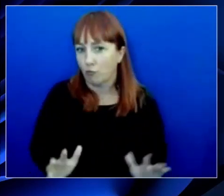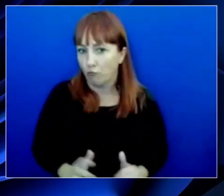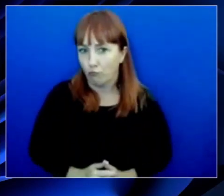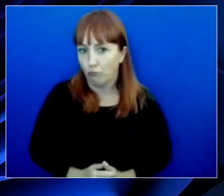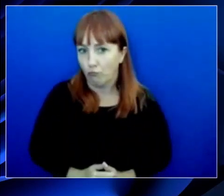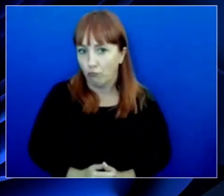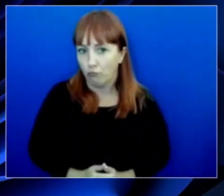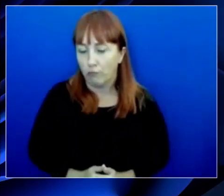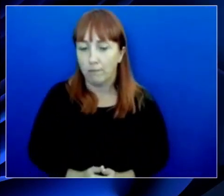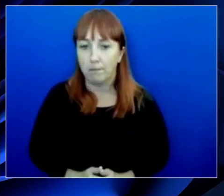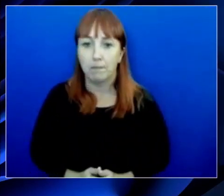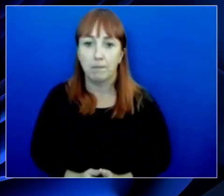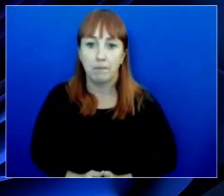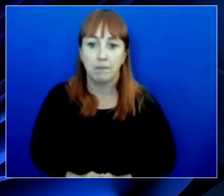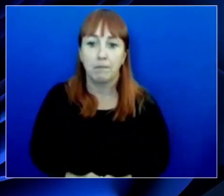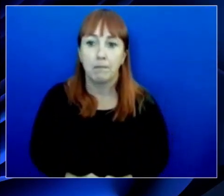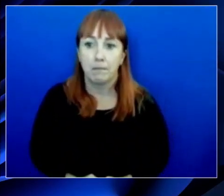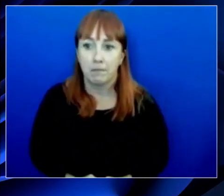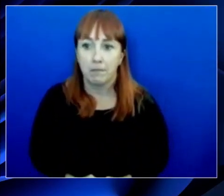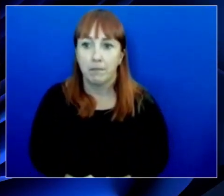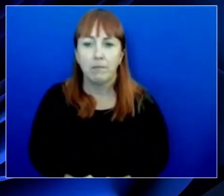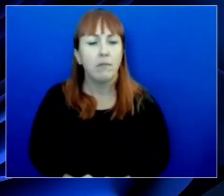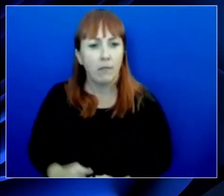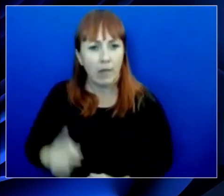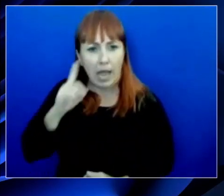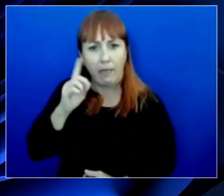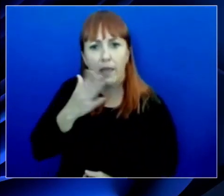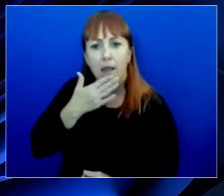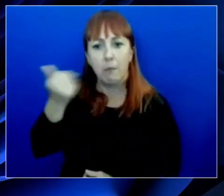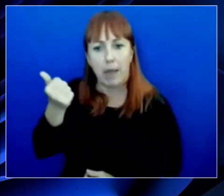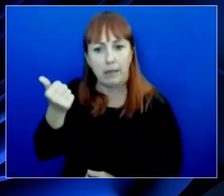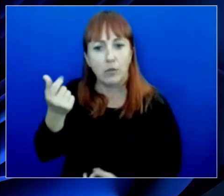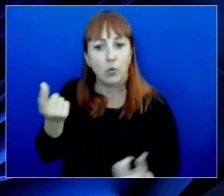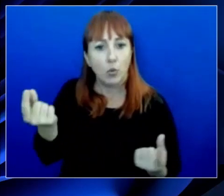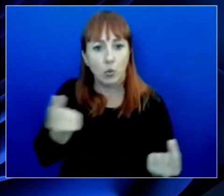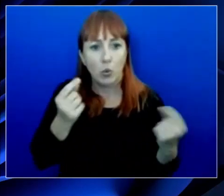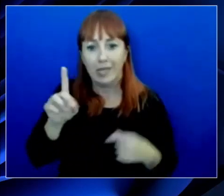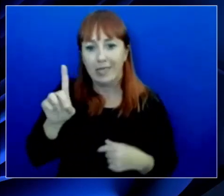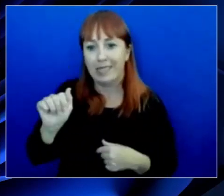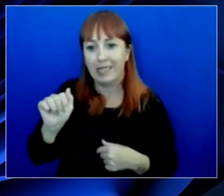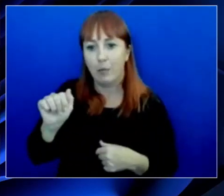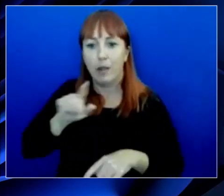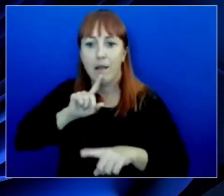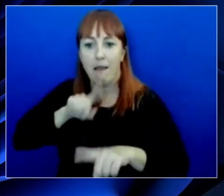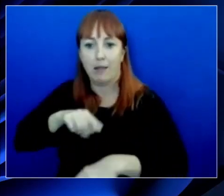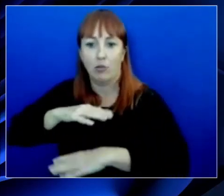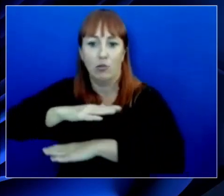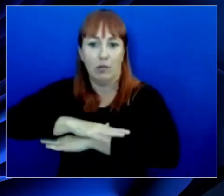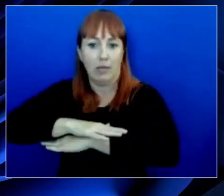Uh, I think it would be best to have the disability answer desk address this one.